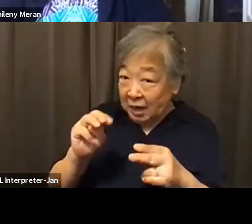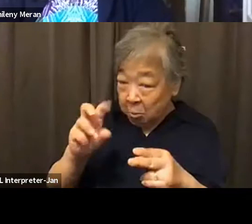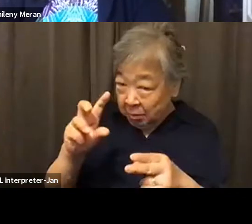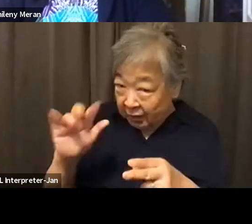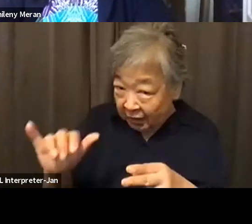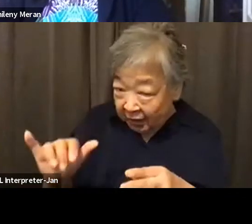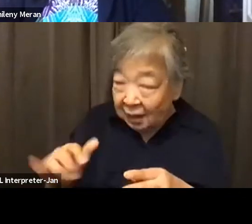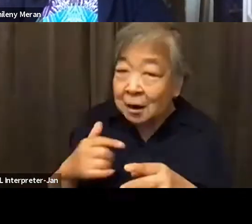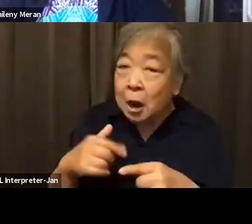I'm coming to you from New York City.